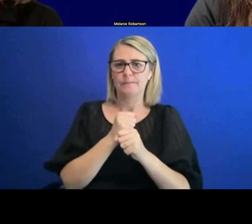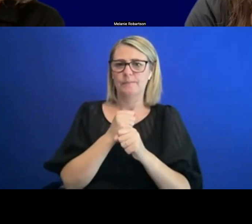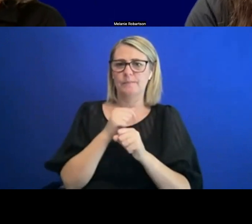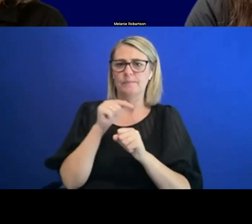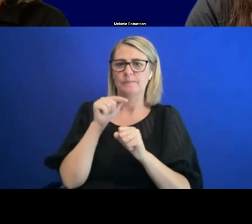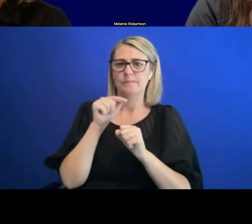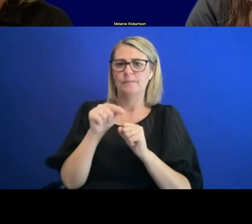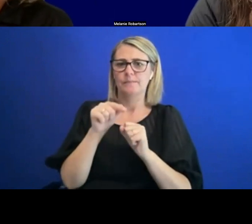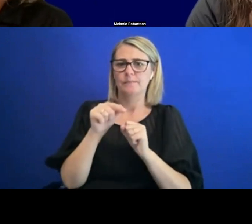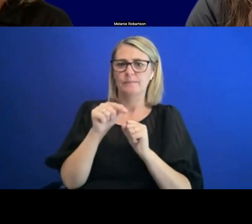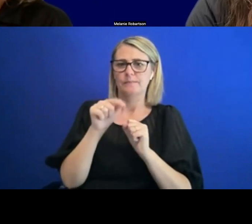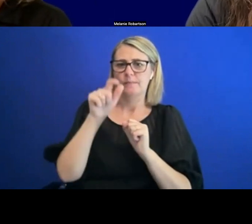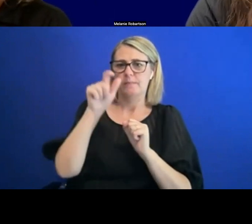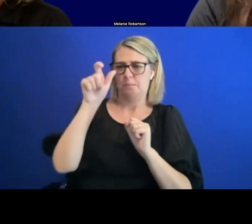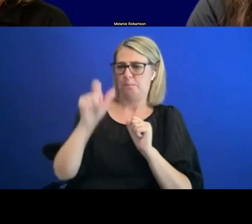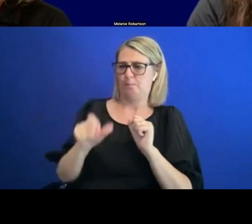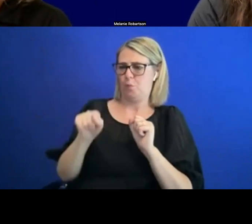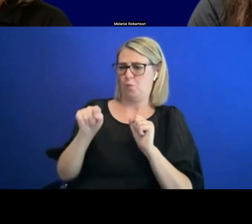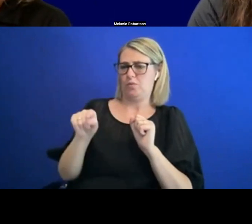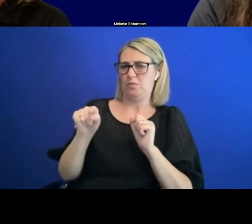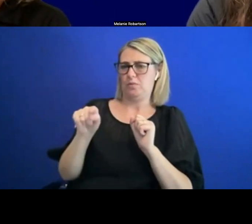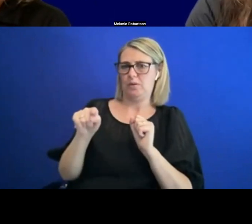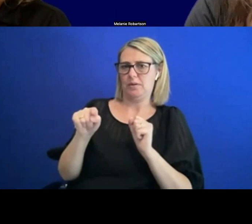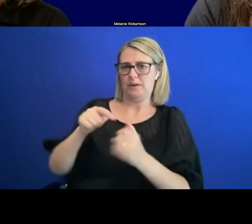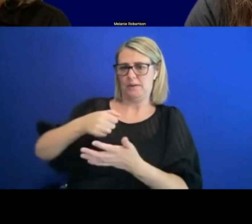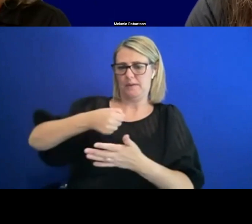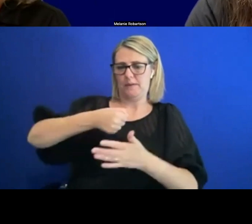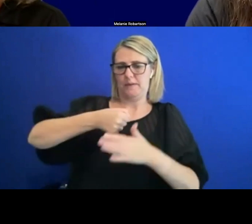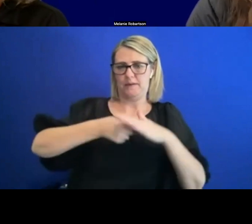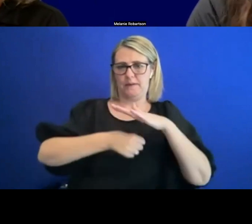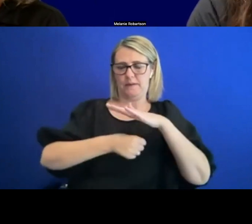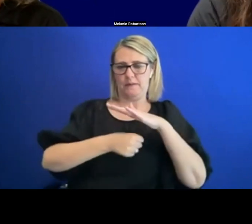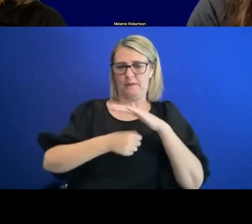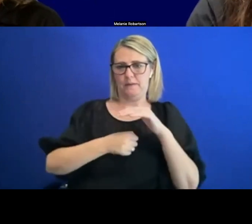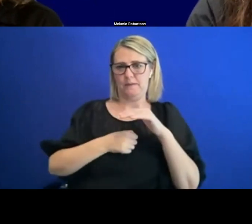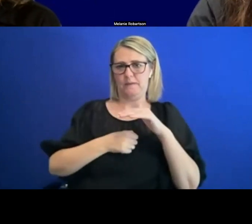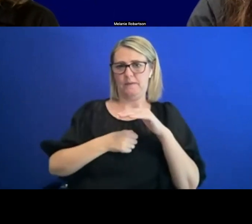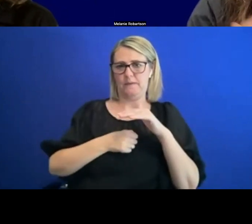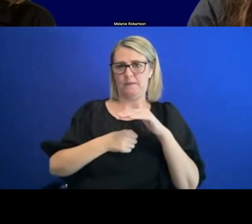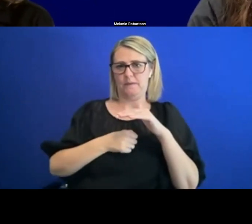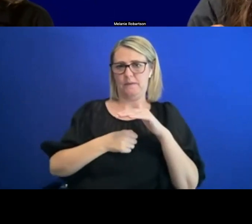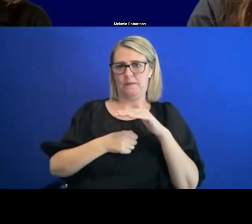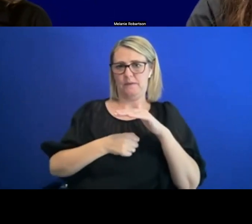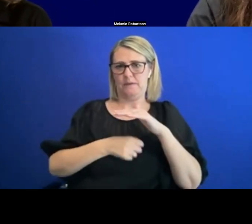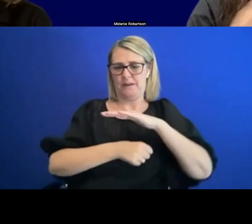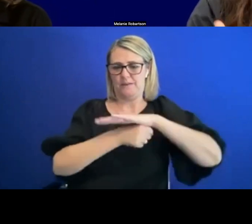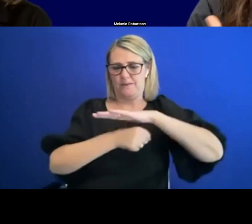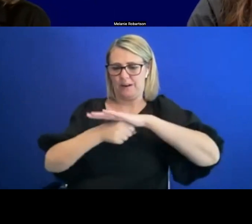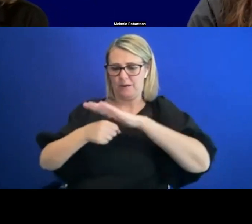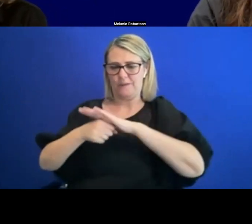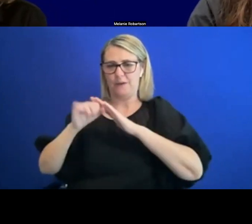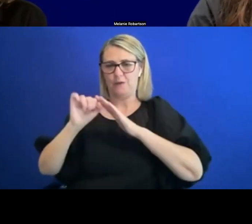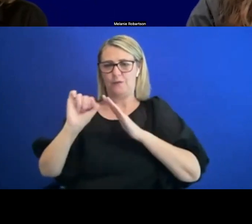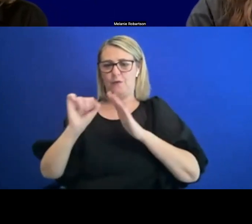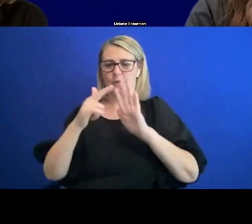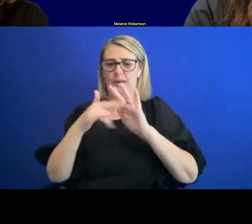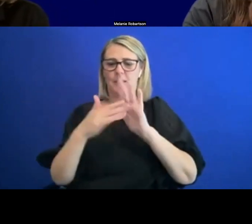particular person's foundation for the beginning of their kind of mindfulness and reflection and